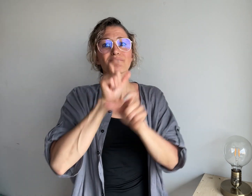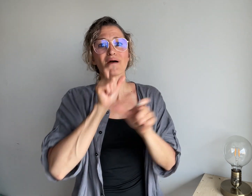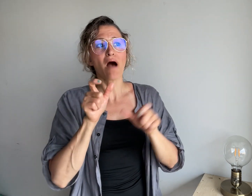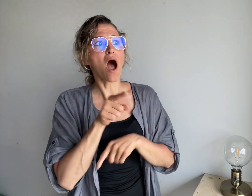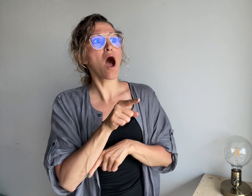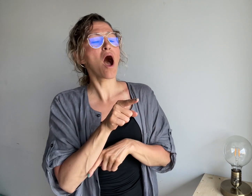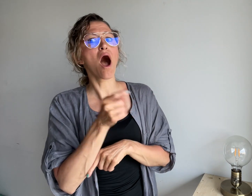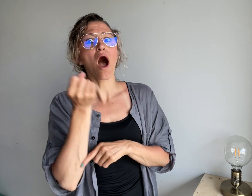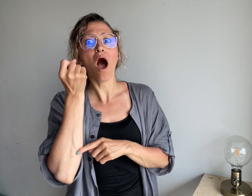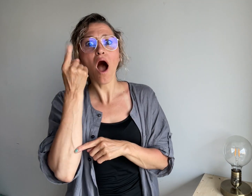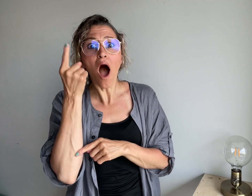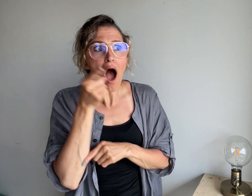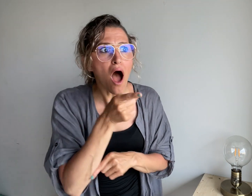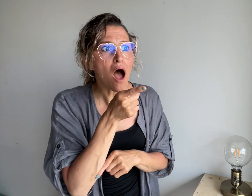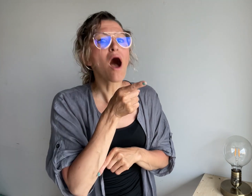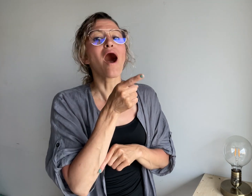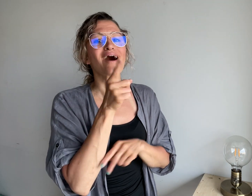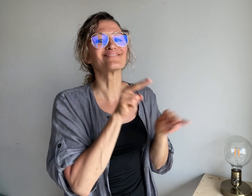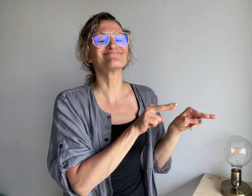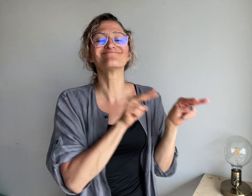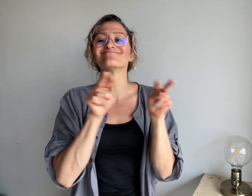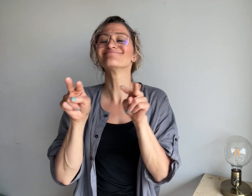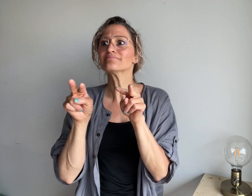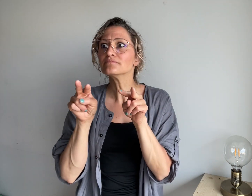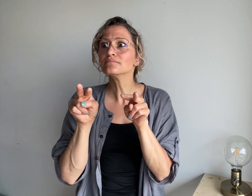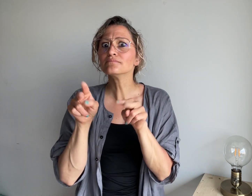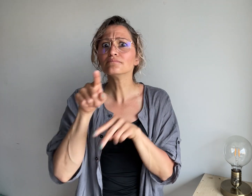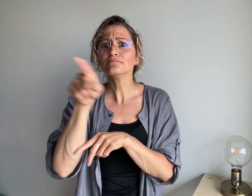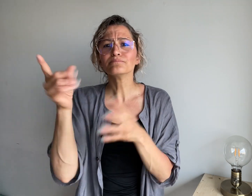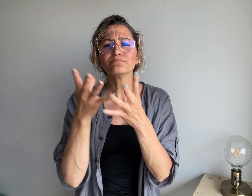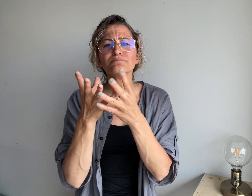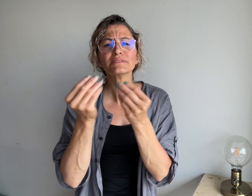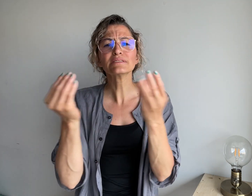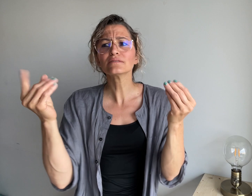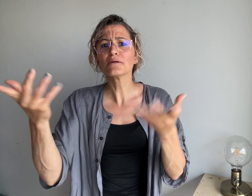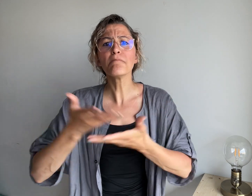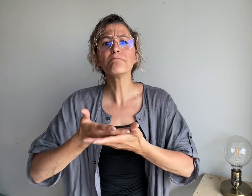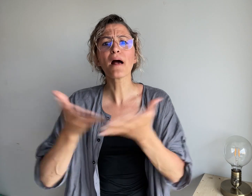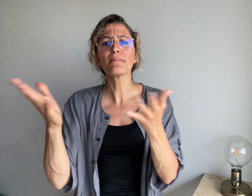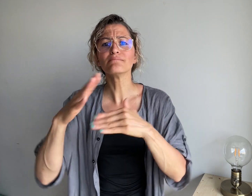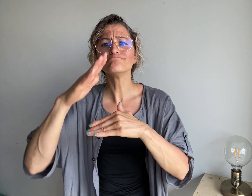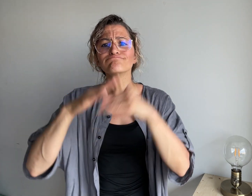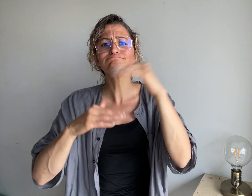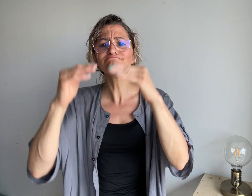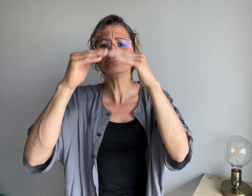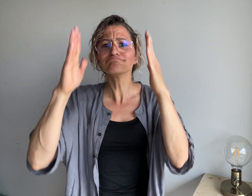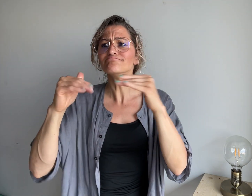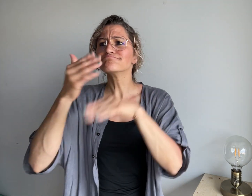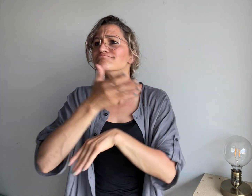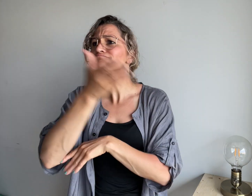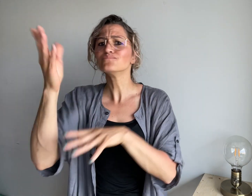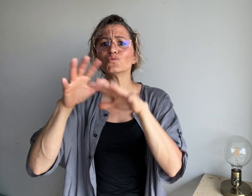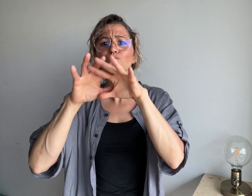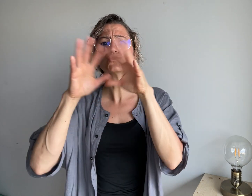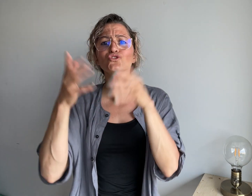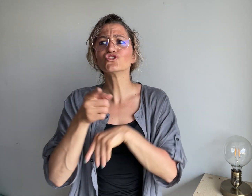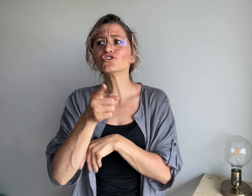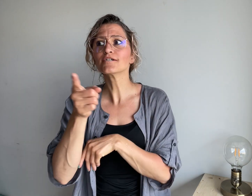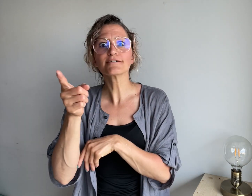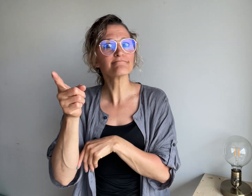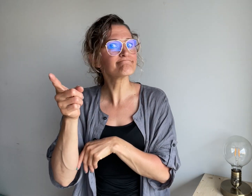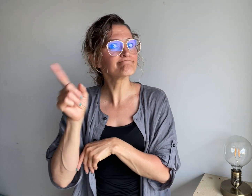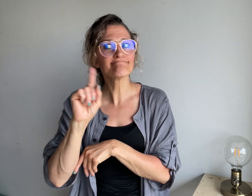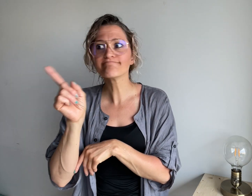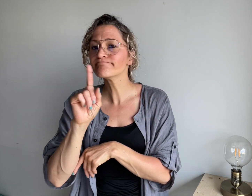realize how culturally insensitive many public buildings around